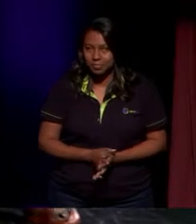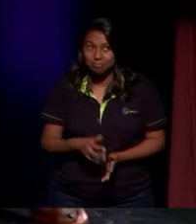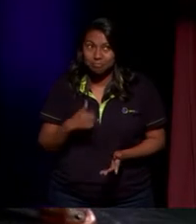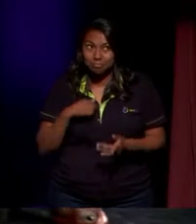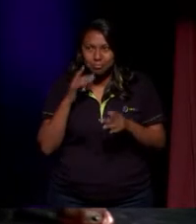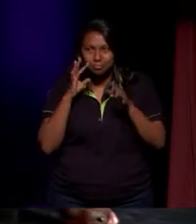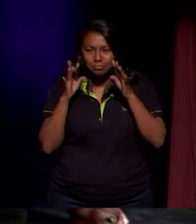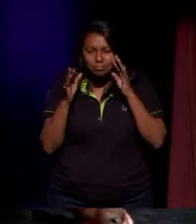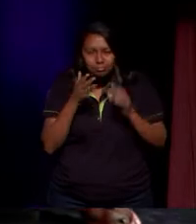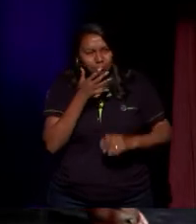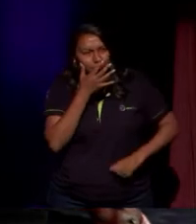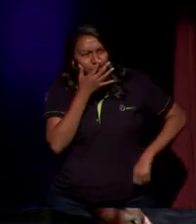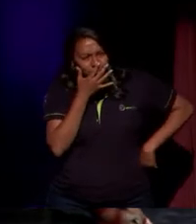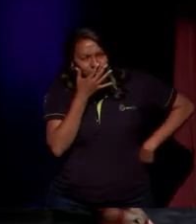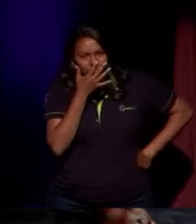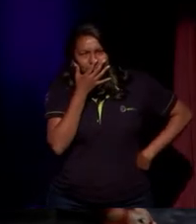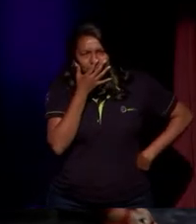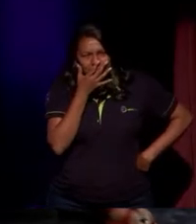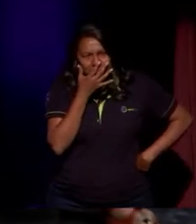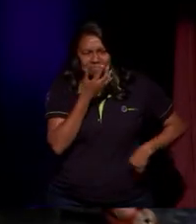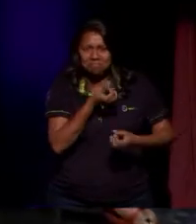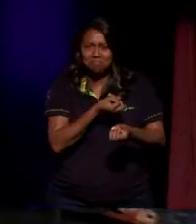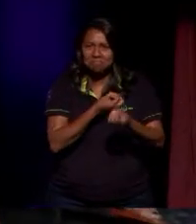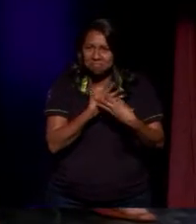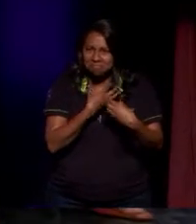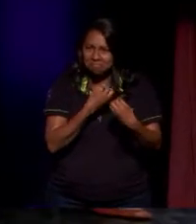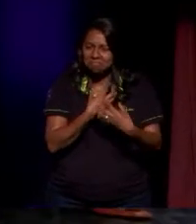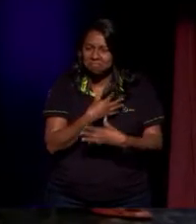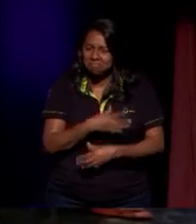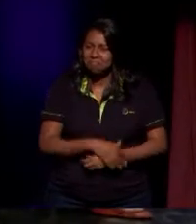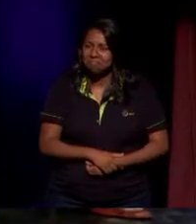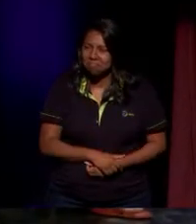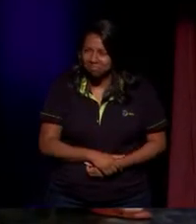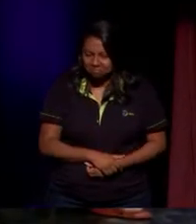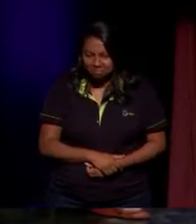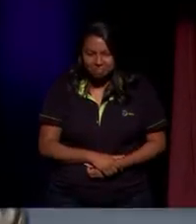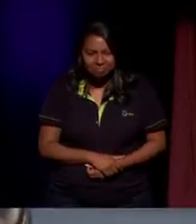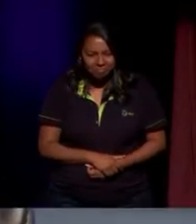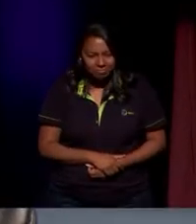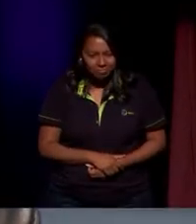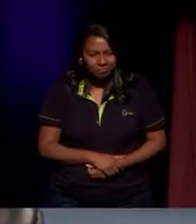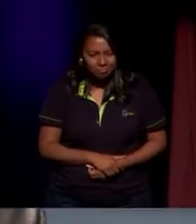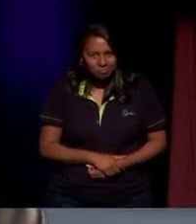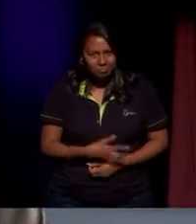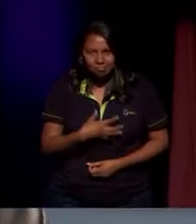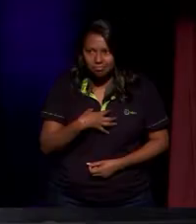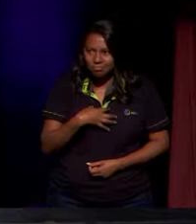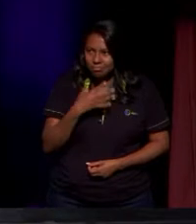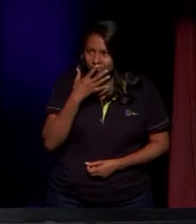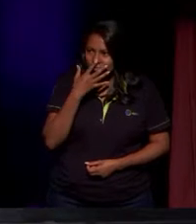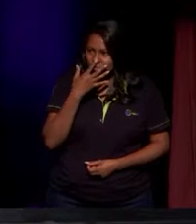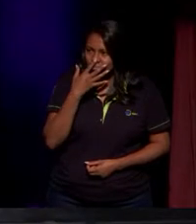I'm still digesting this information. It's so complicated. It's just that we stayed like this, Isabel talking,